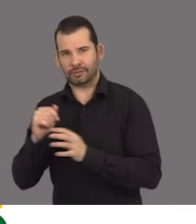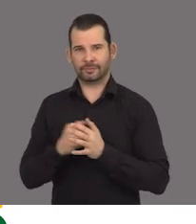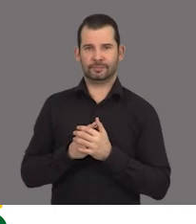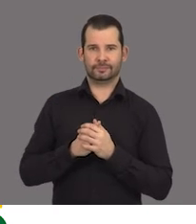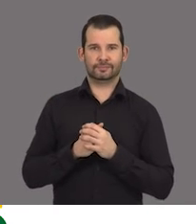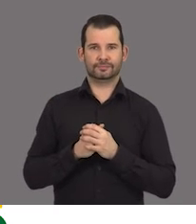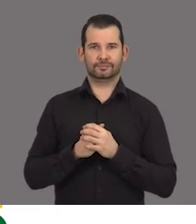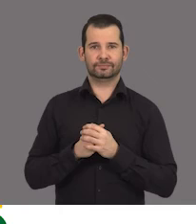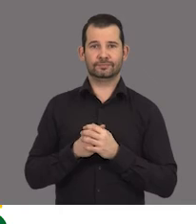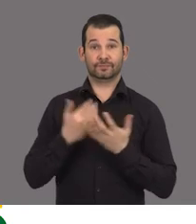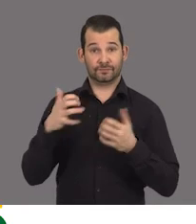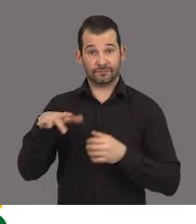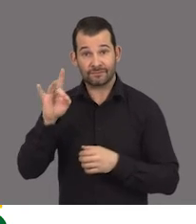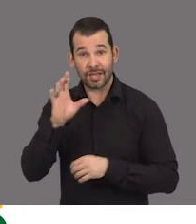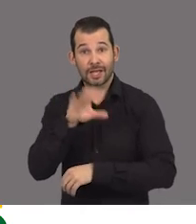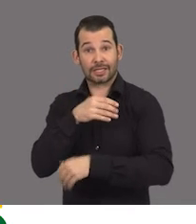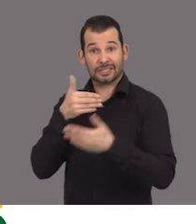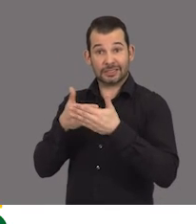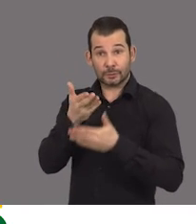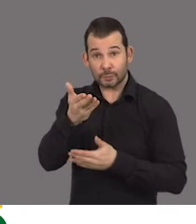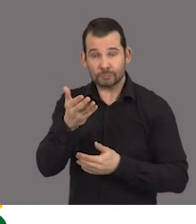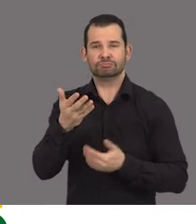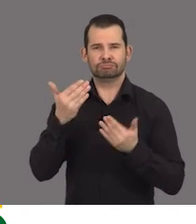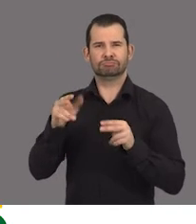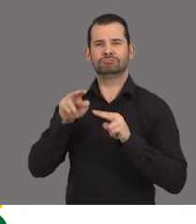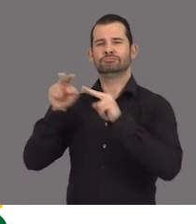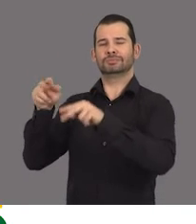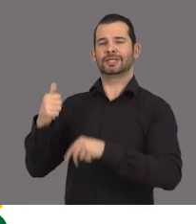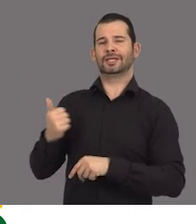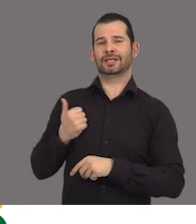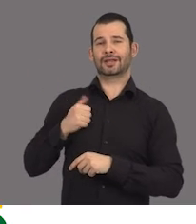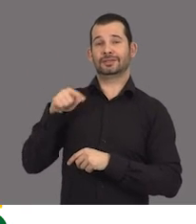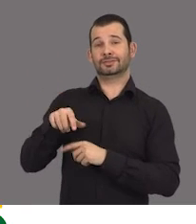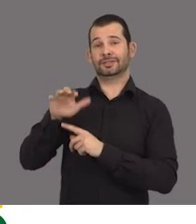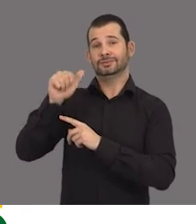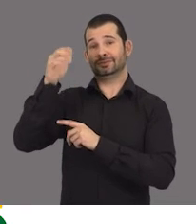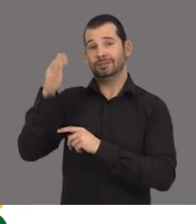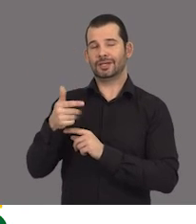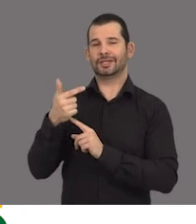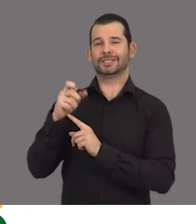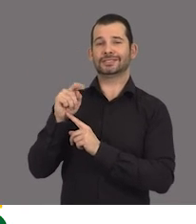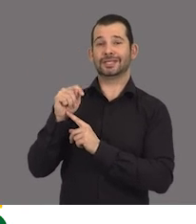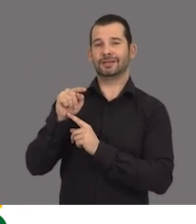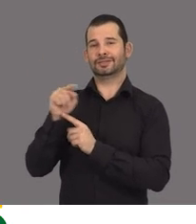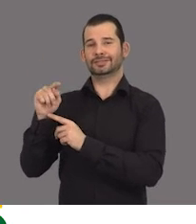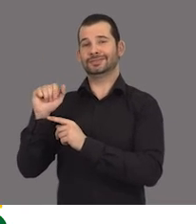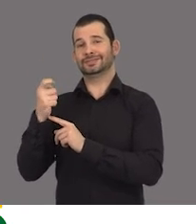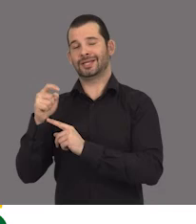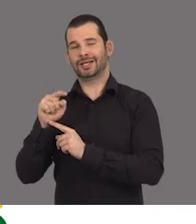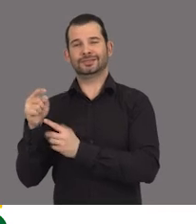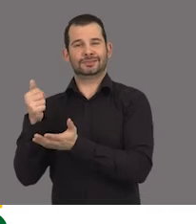To find a clinic near you, go to canada.ca/get-tax-help.